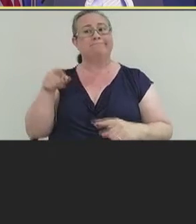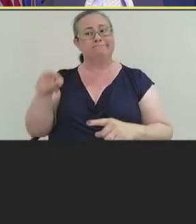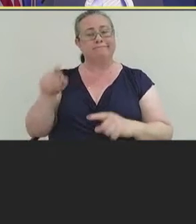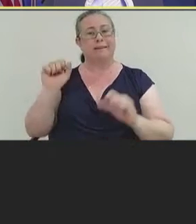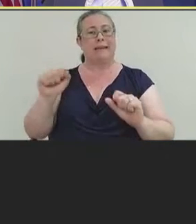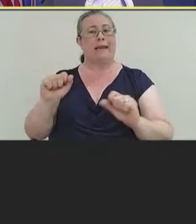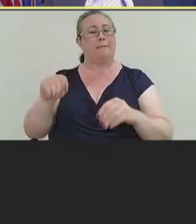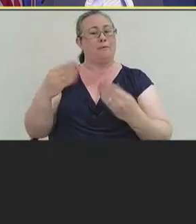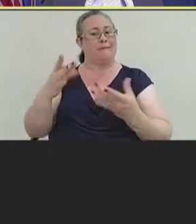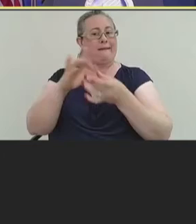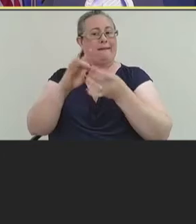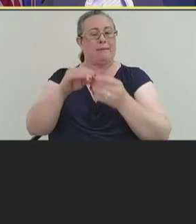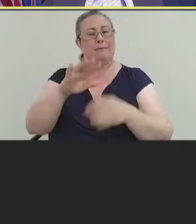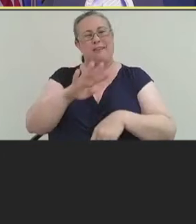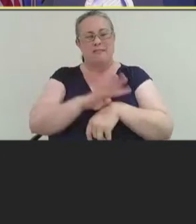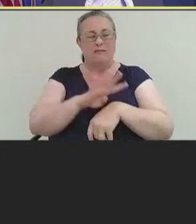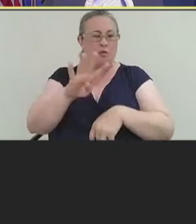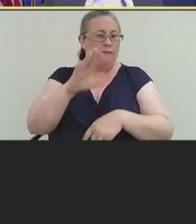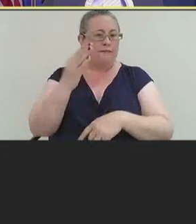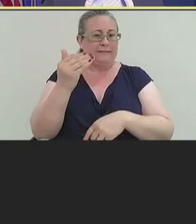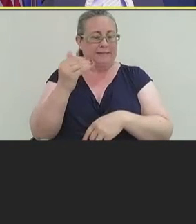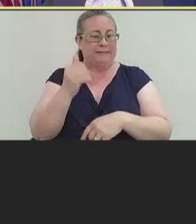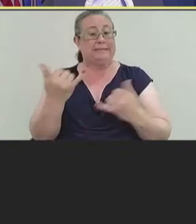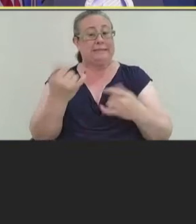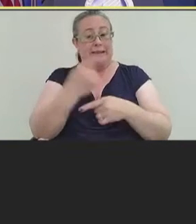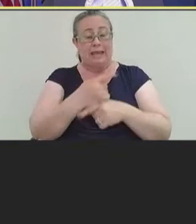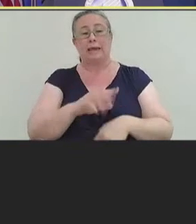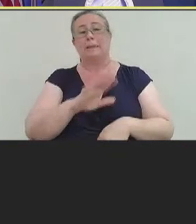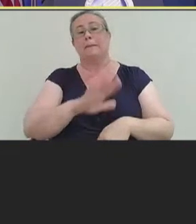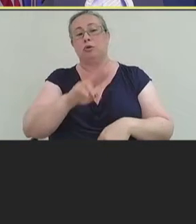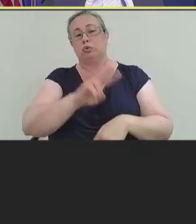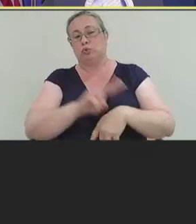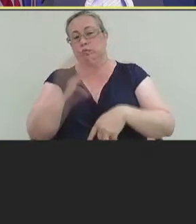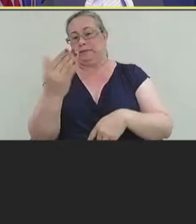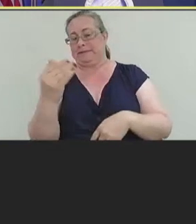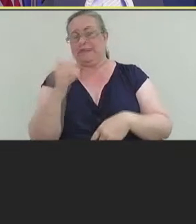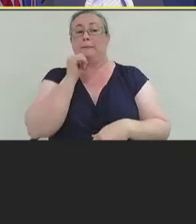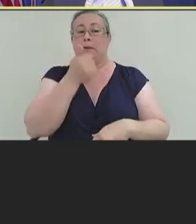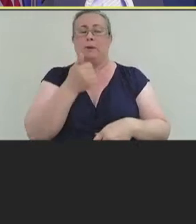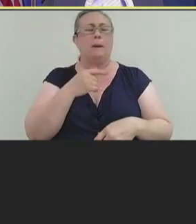today and at 2:15 p.m. tomorrow. Public comments are not a question-and-answer